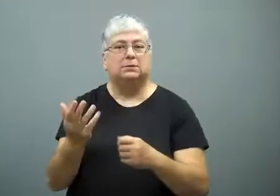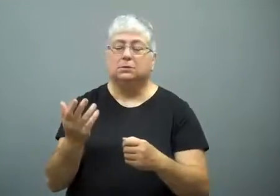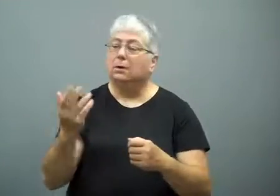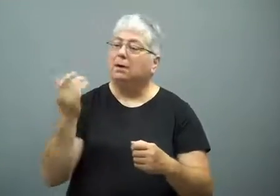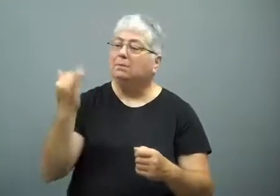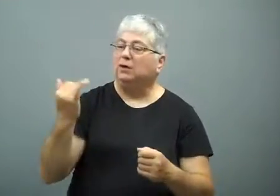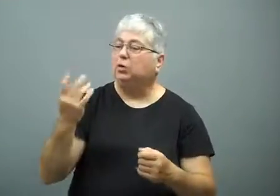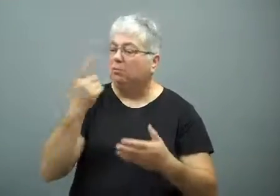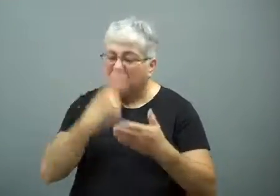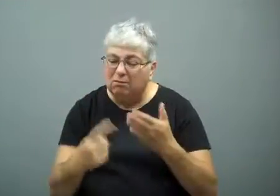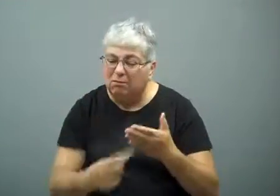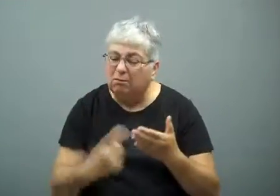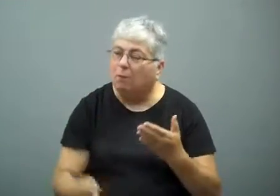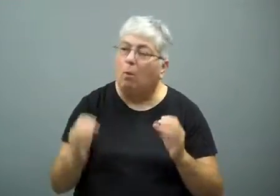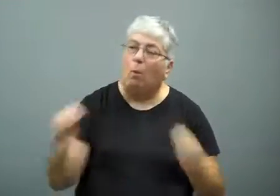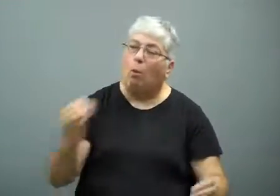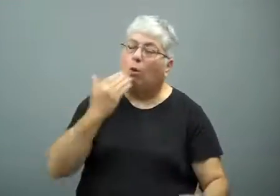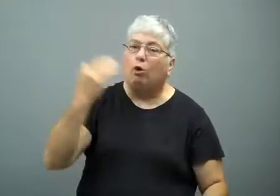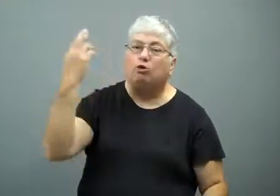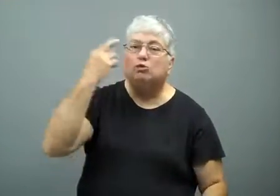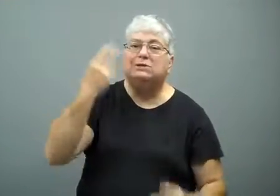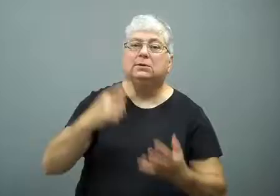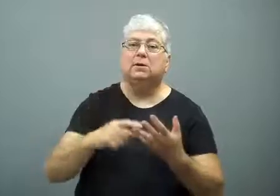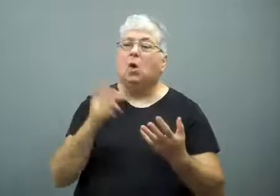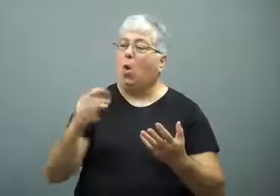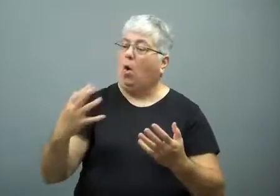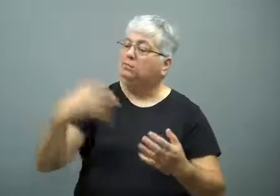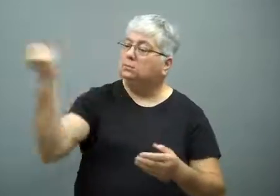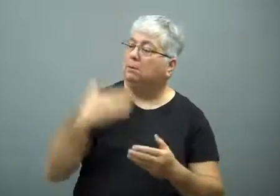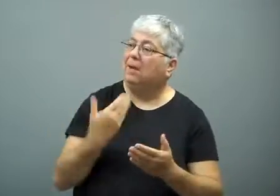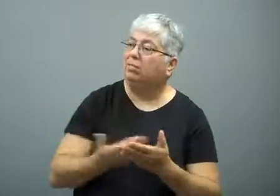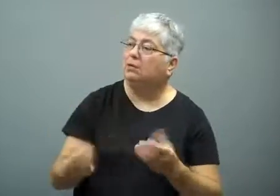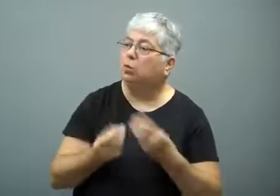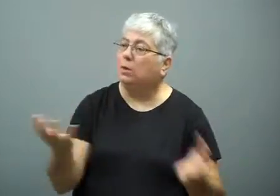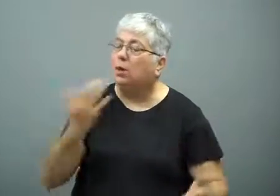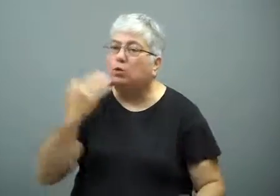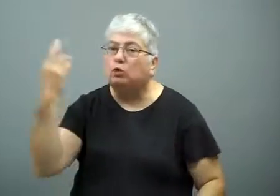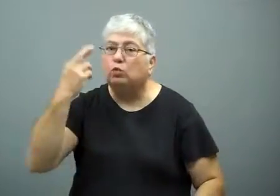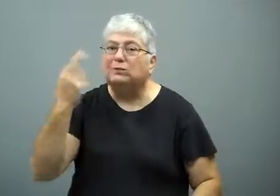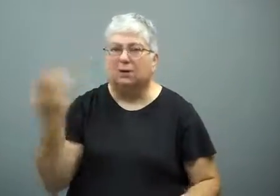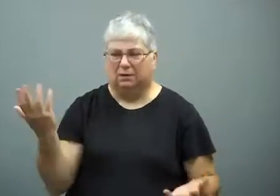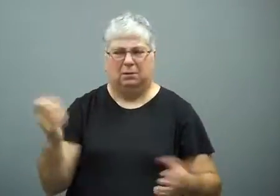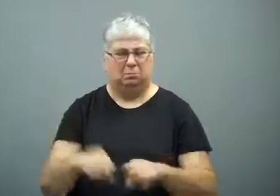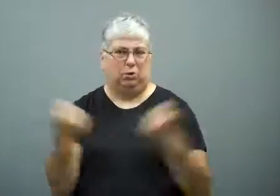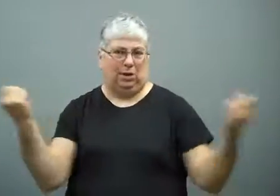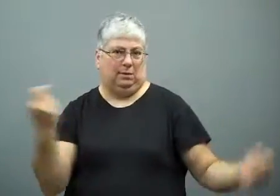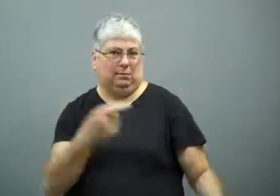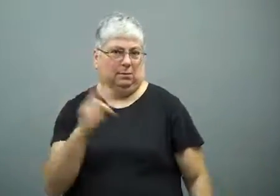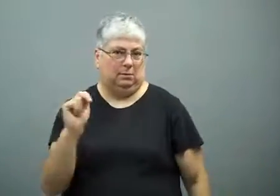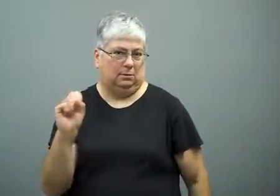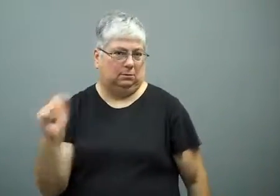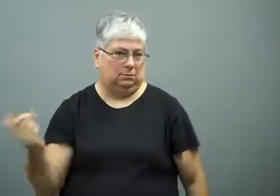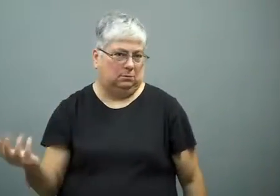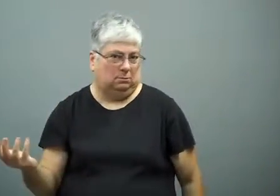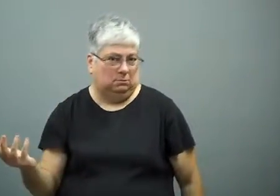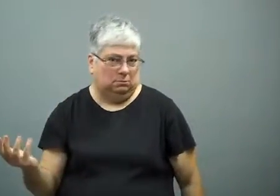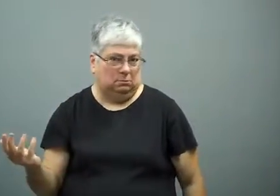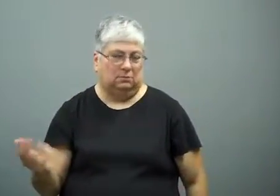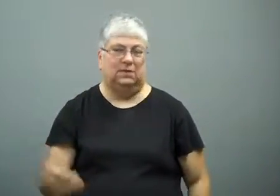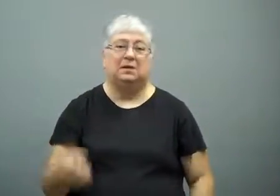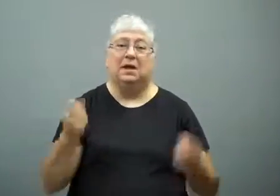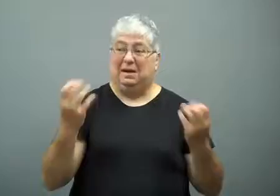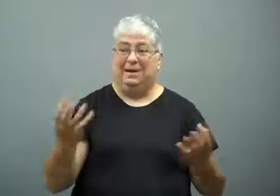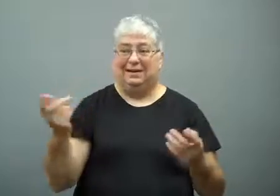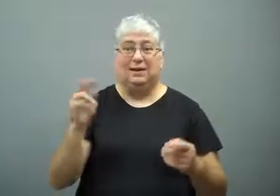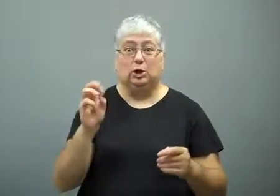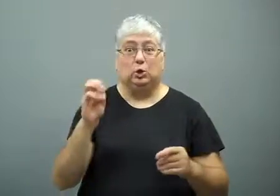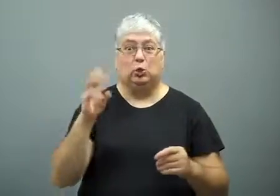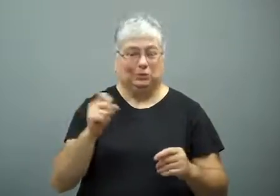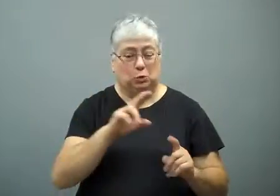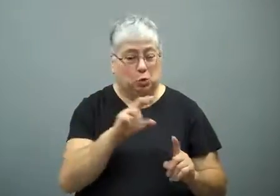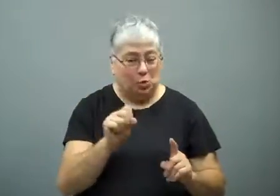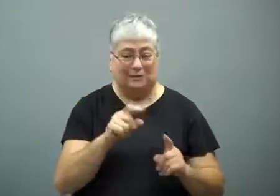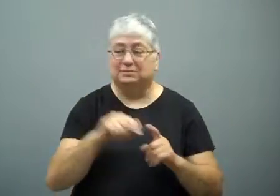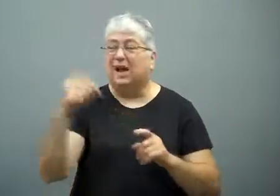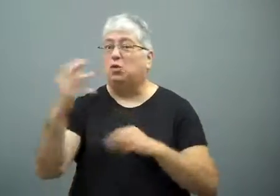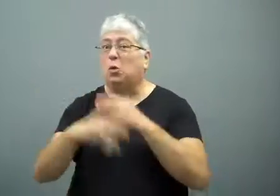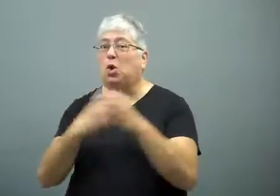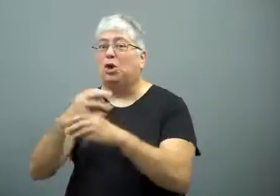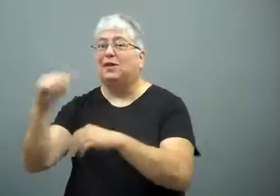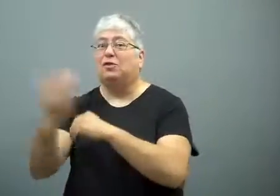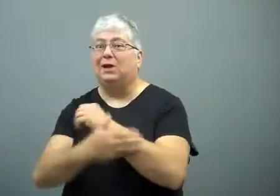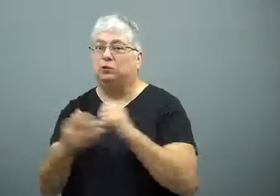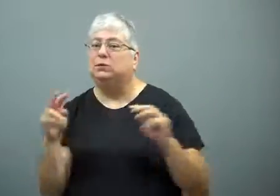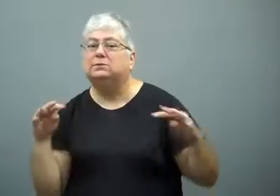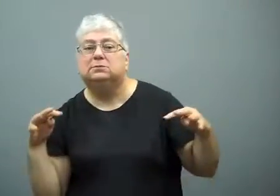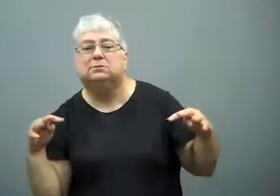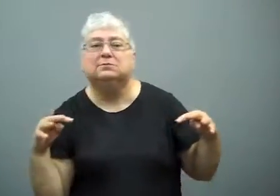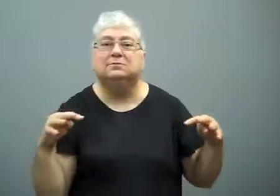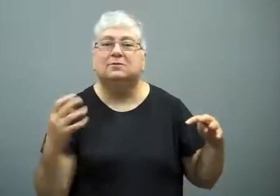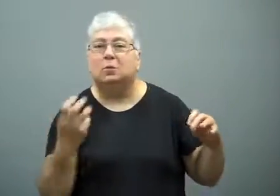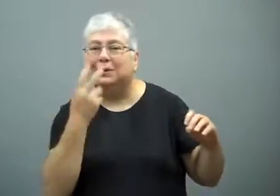against unwarranted searches and seizures.